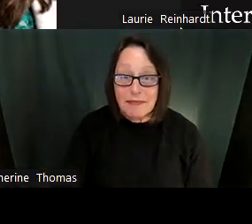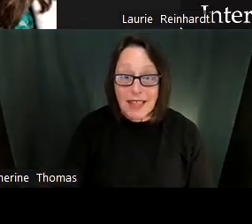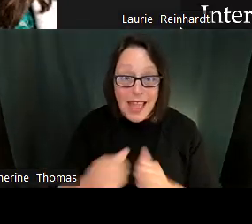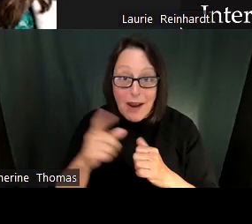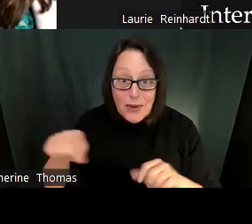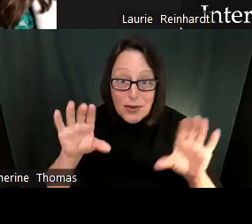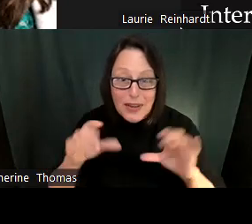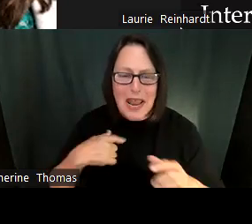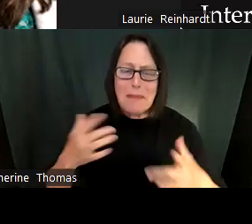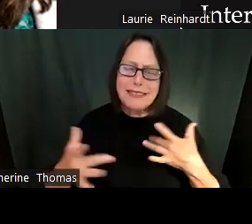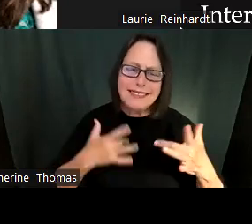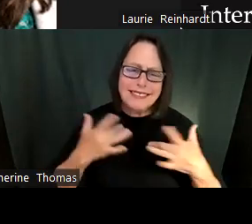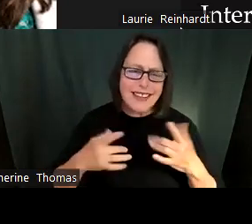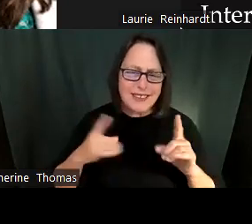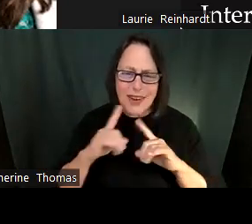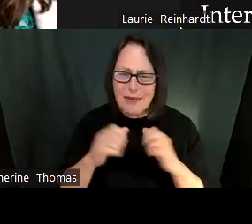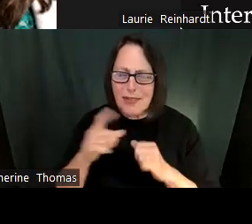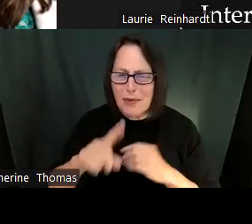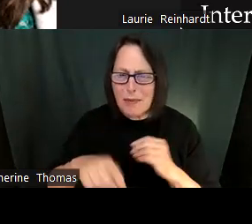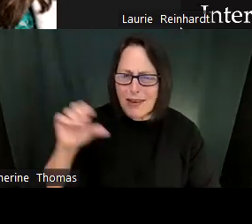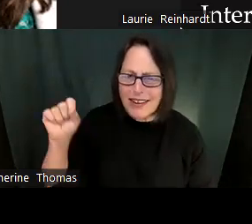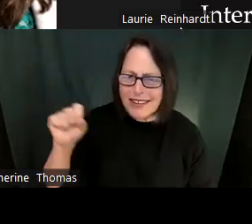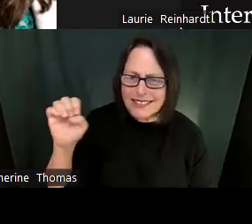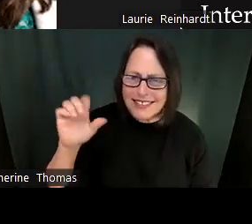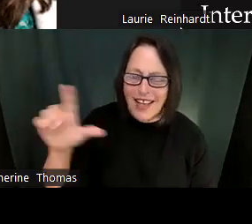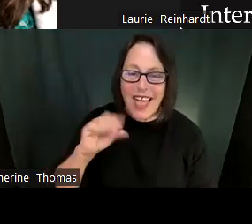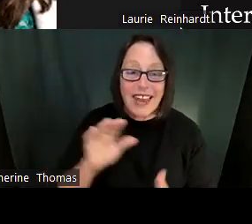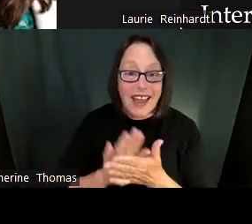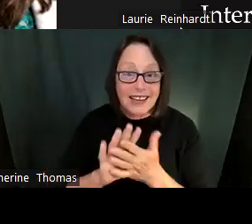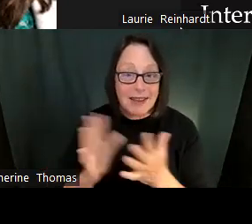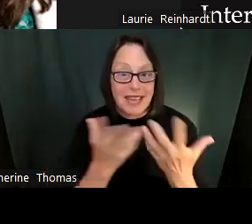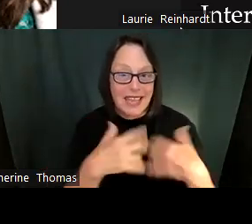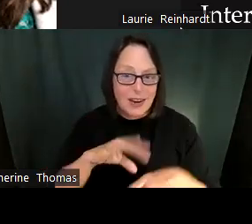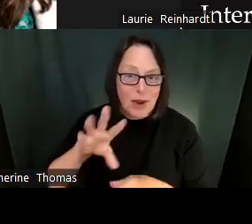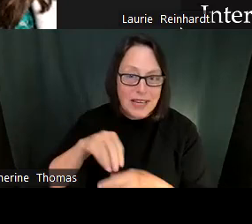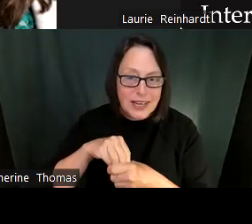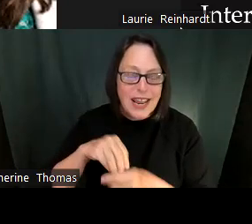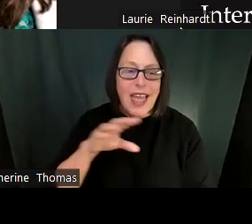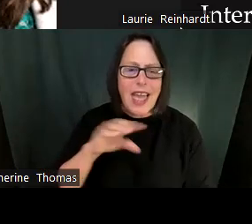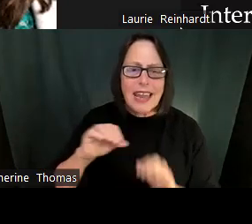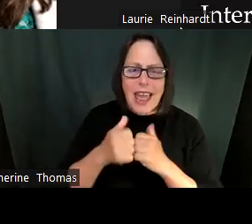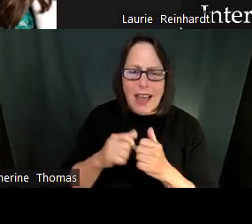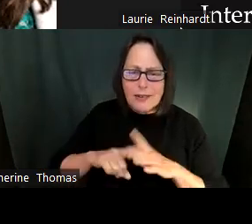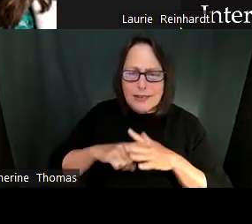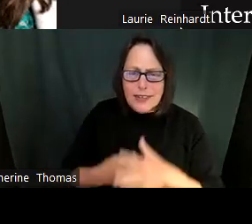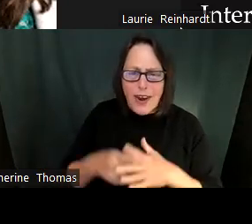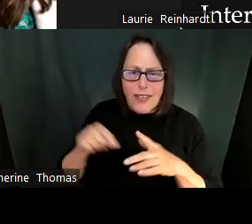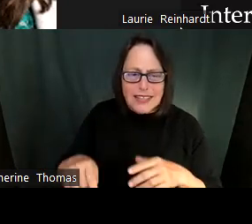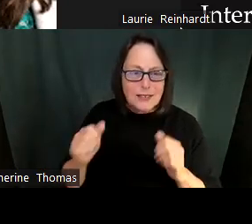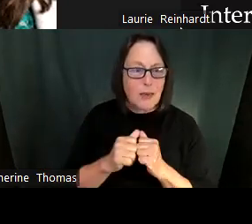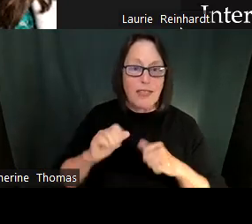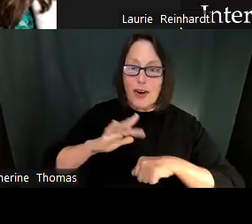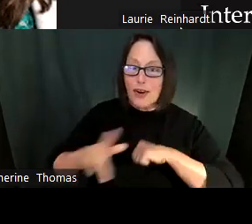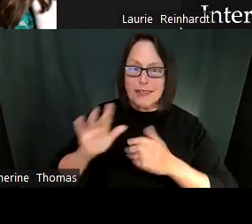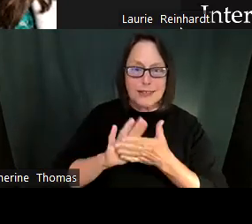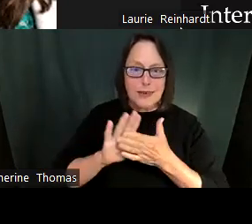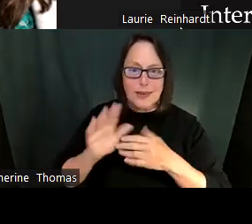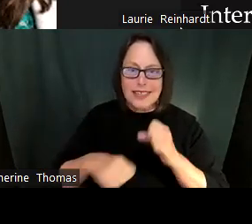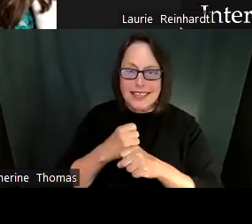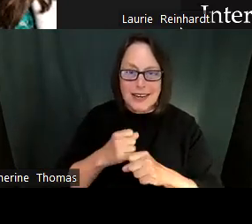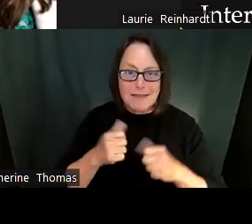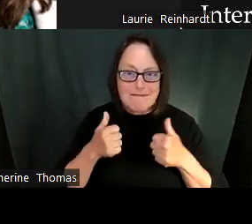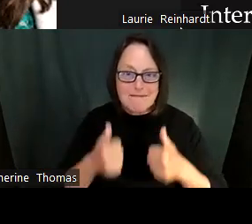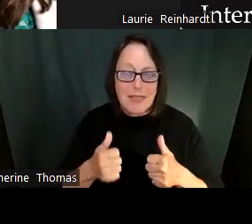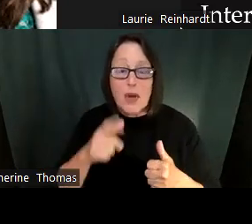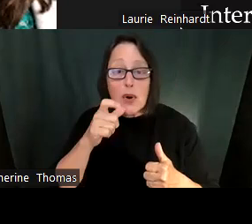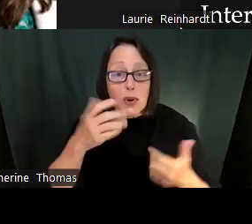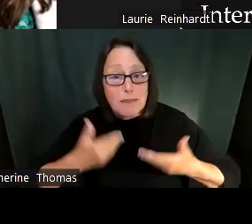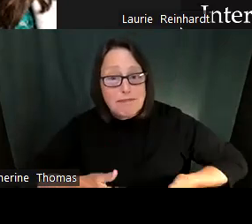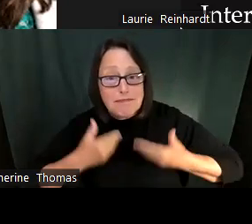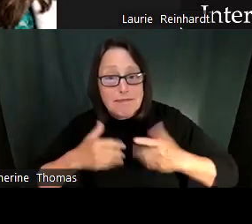Great, great. Thanks, Tammy. Hey, everybody. How are you all doing today?